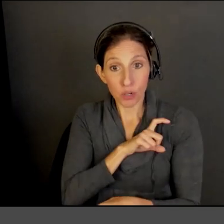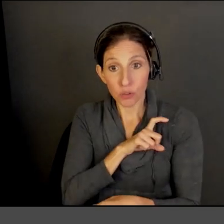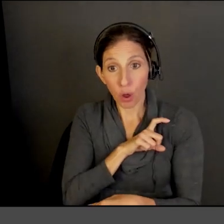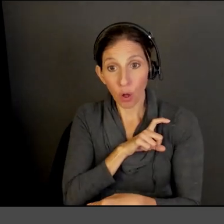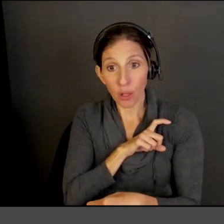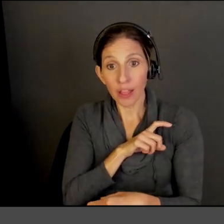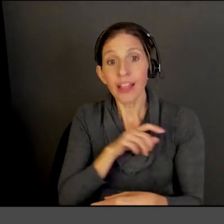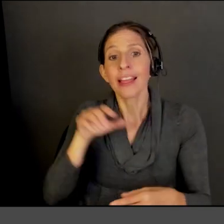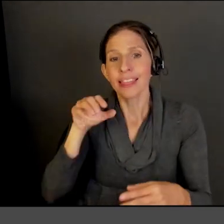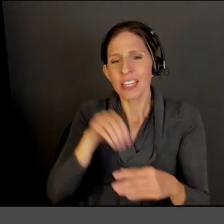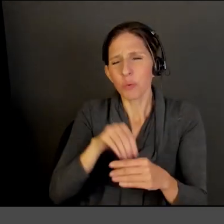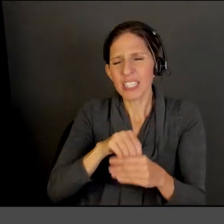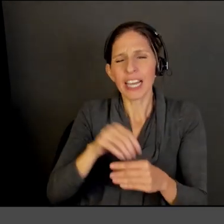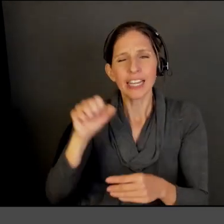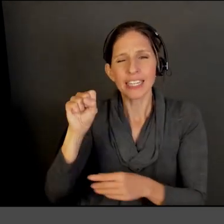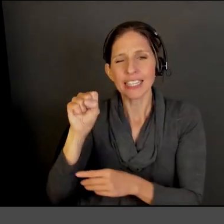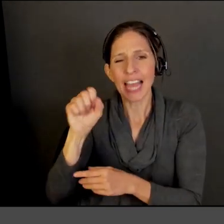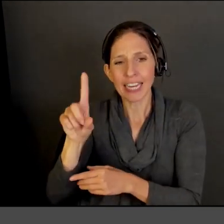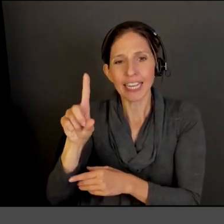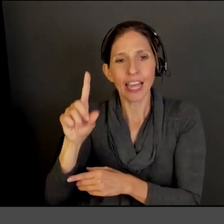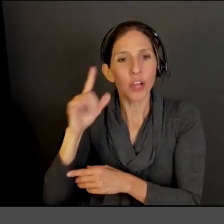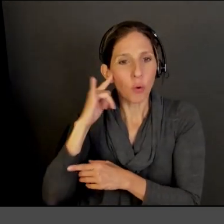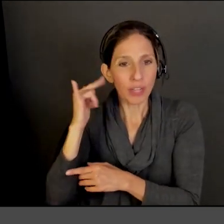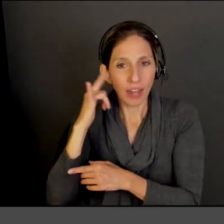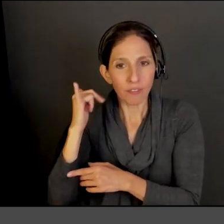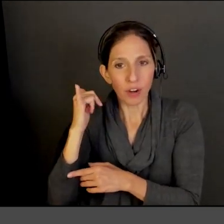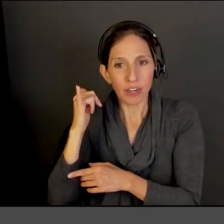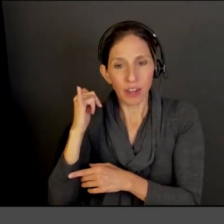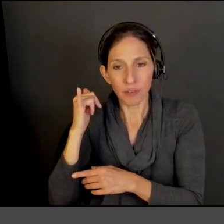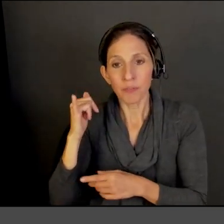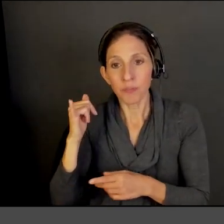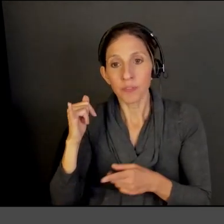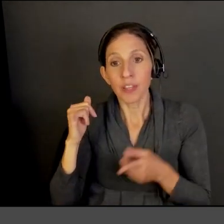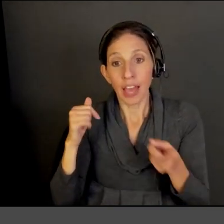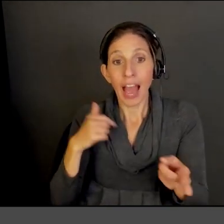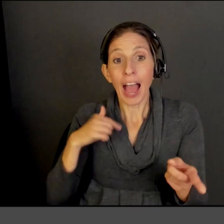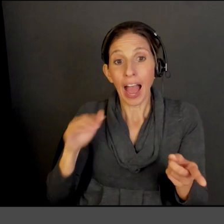I WENT I WAS IN THAT BARRIO WHERE I GREW UP IN THE BARRIO LOGAN HEIGHTS,